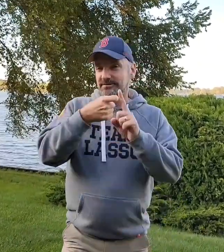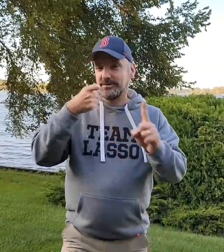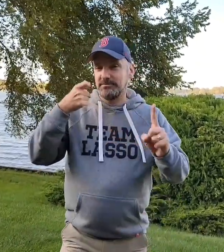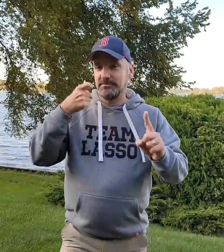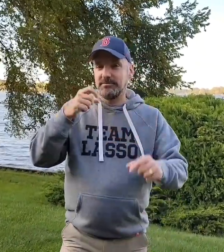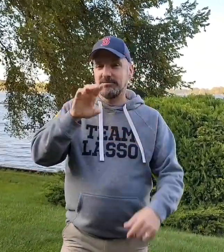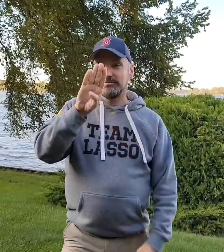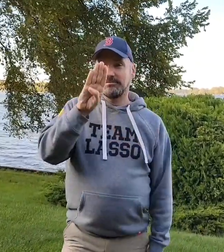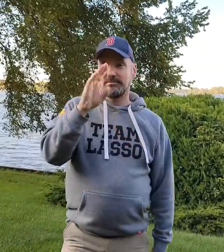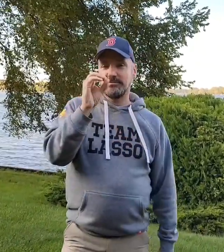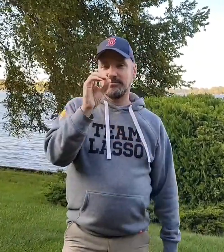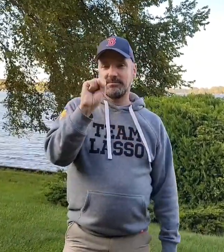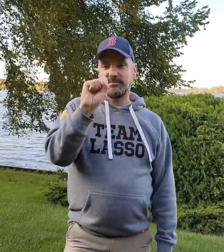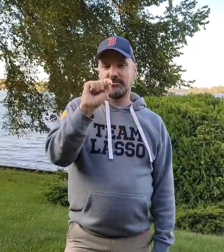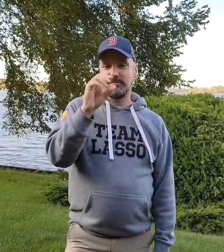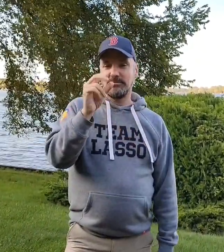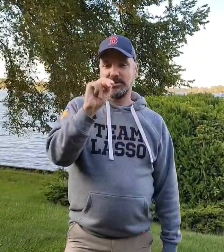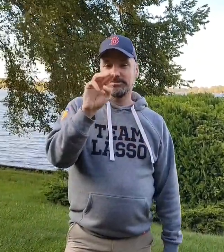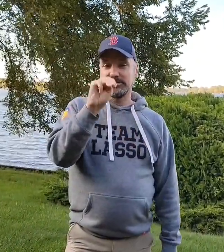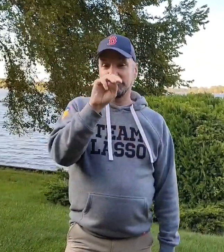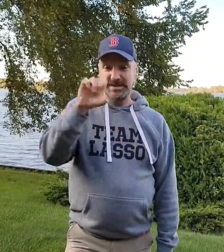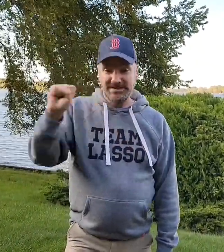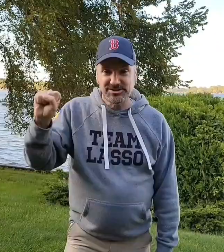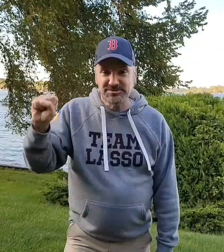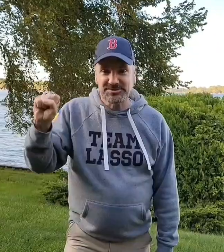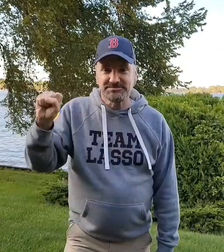from Boston, Massachusetts